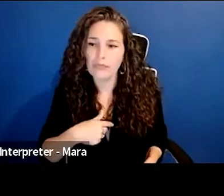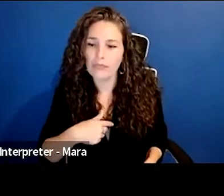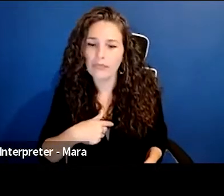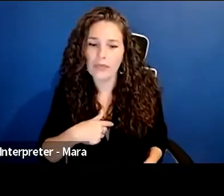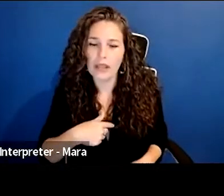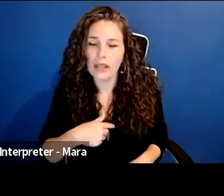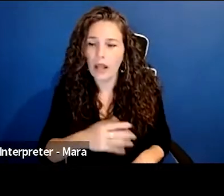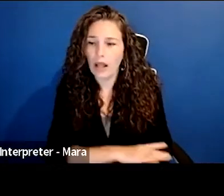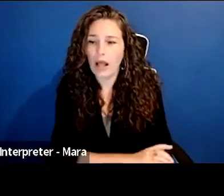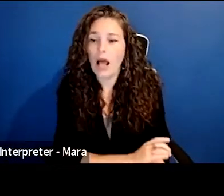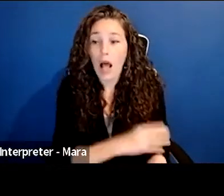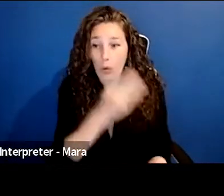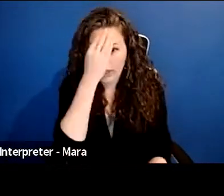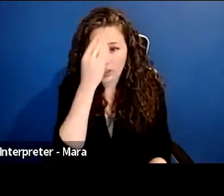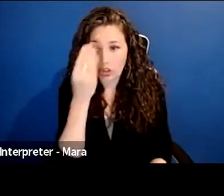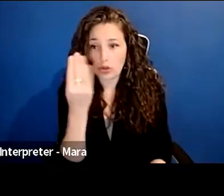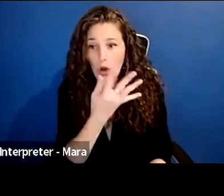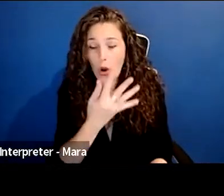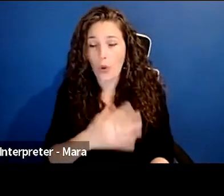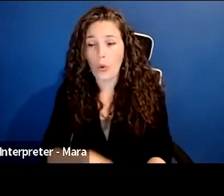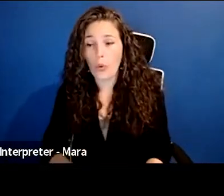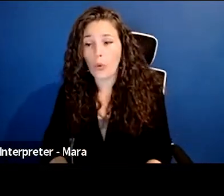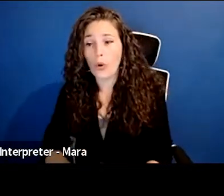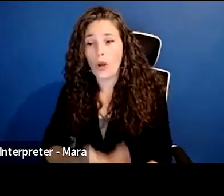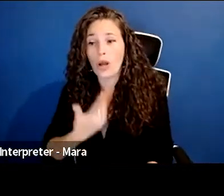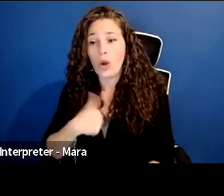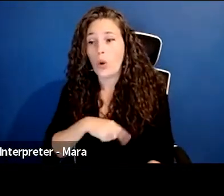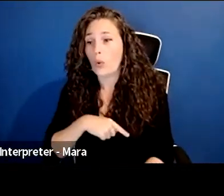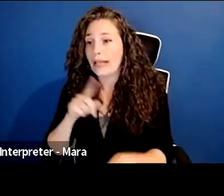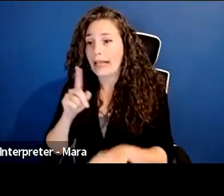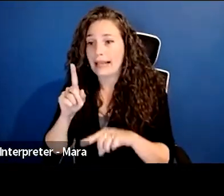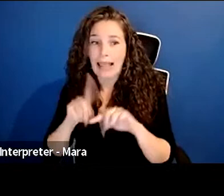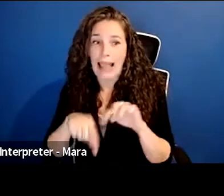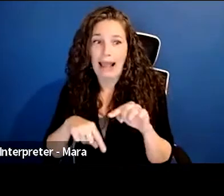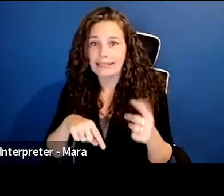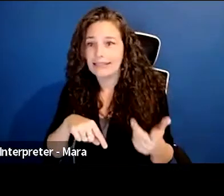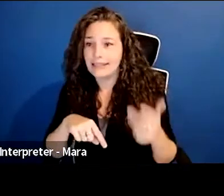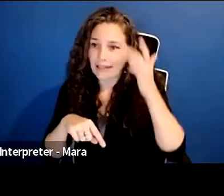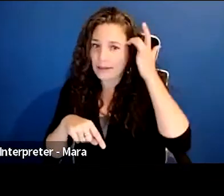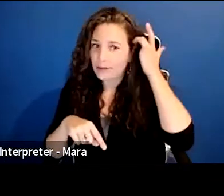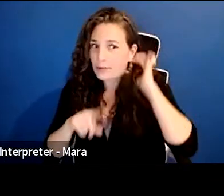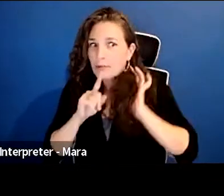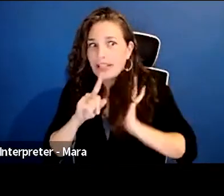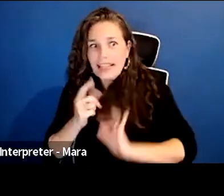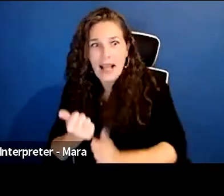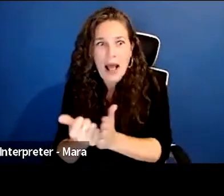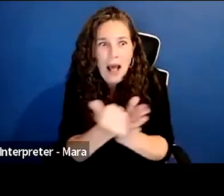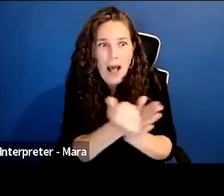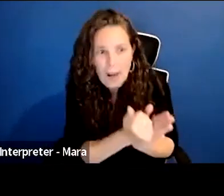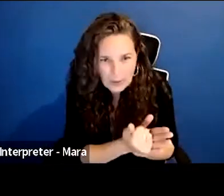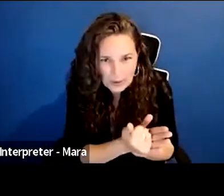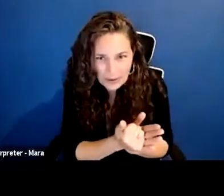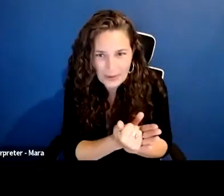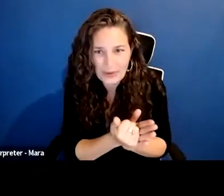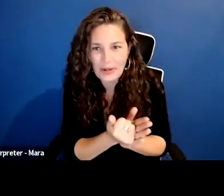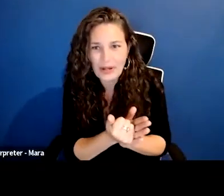we cannot help, and you cannot take part in our programs unless you go on our website,